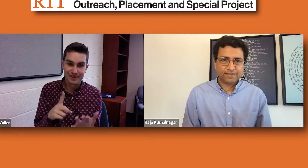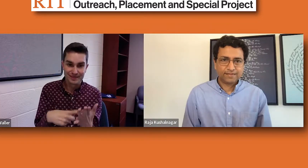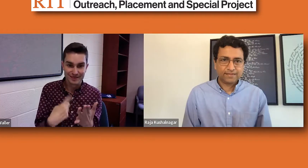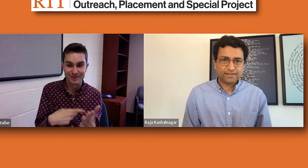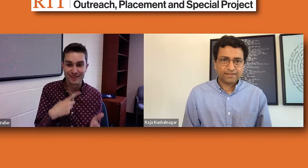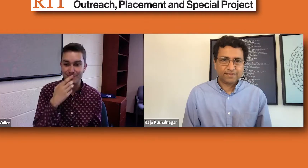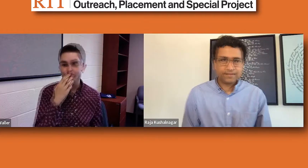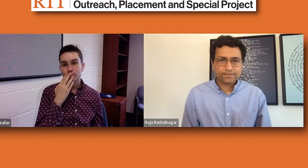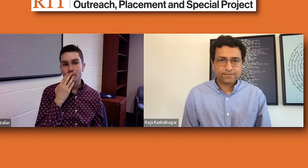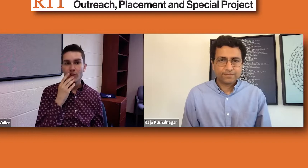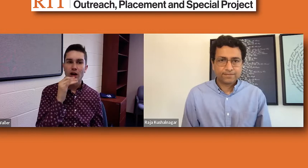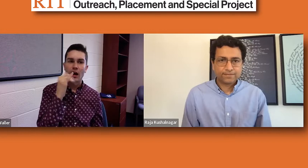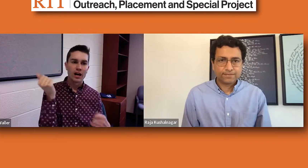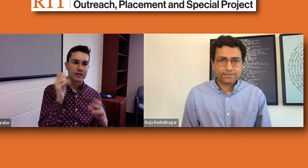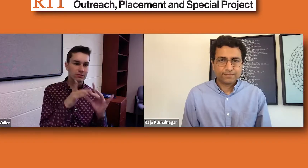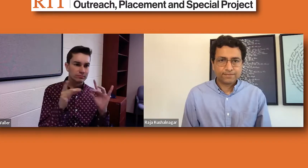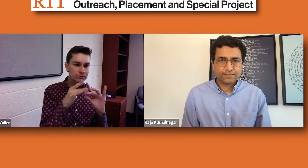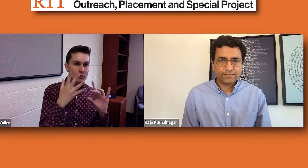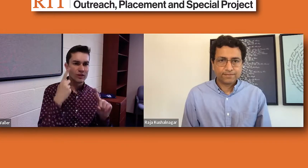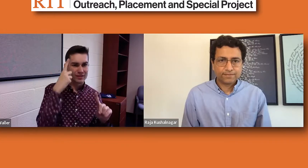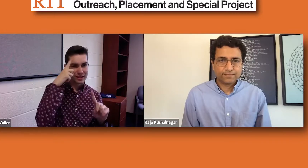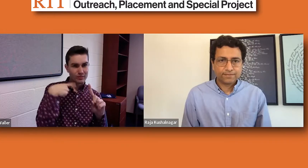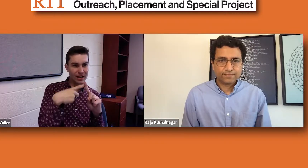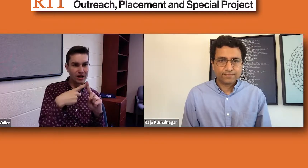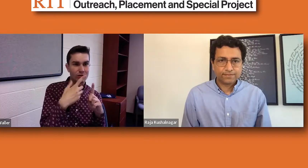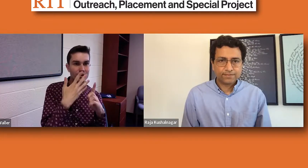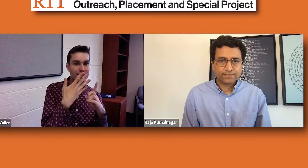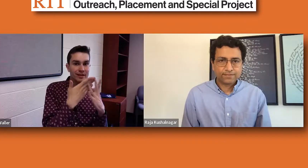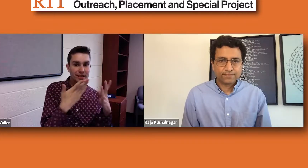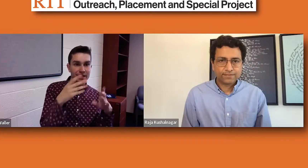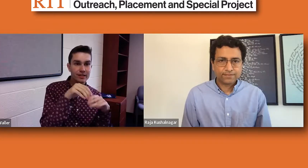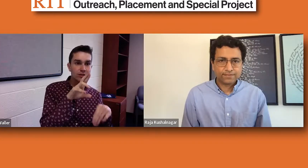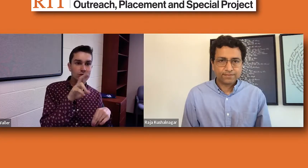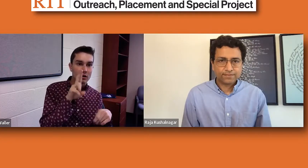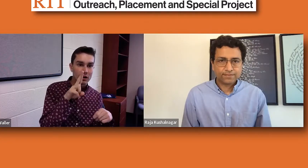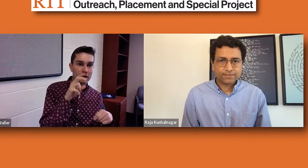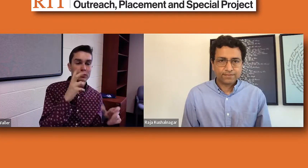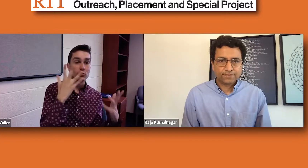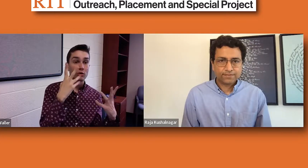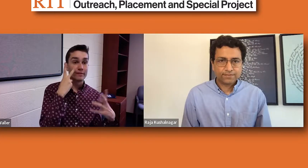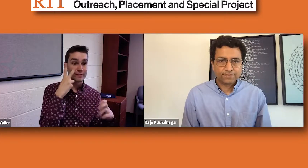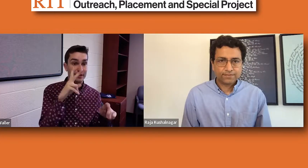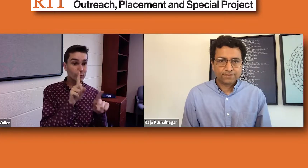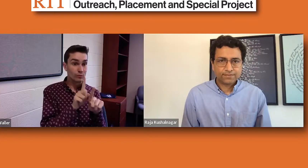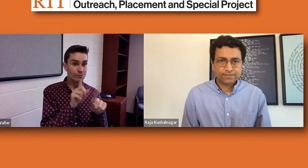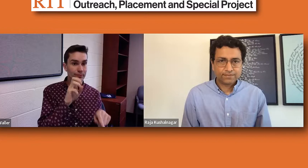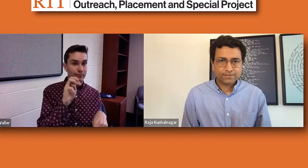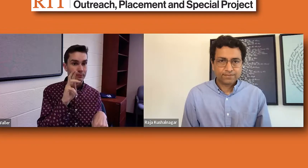that as well. So we talked a little bit about the RSU.